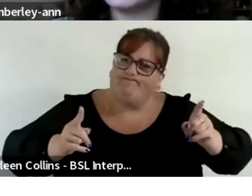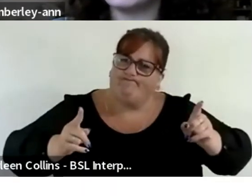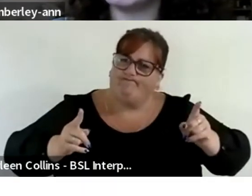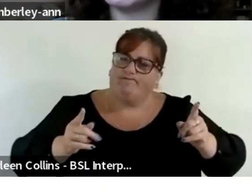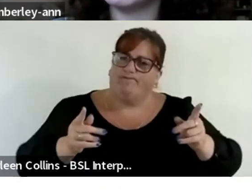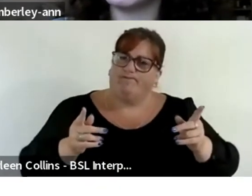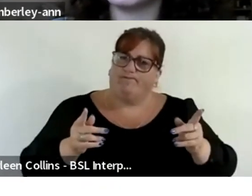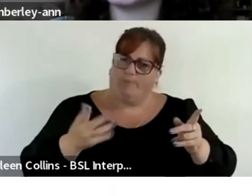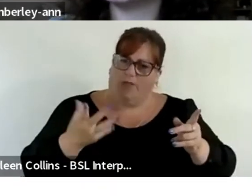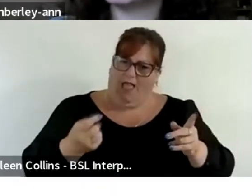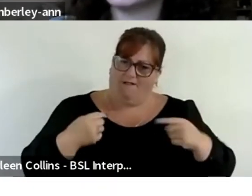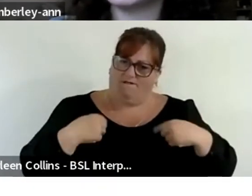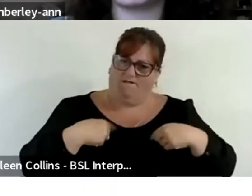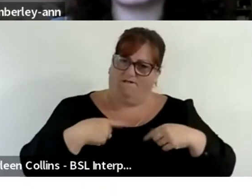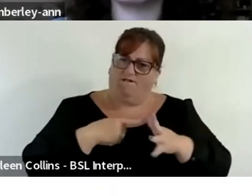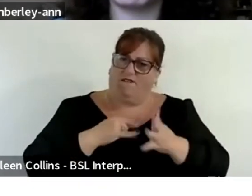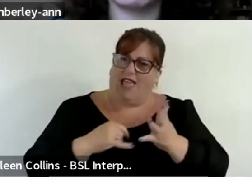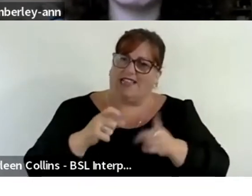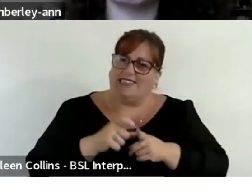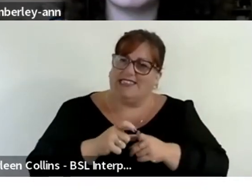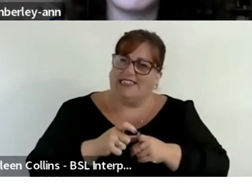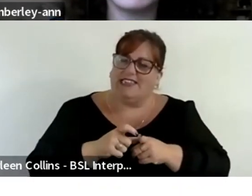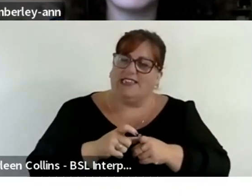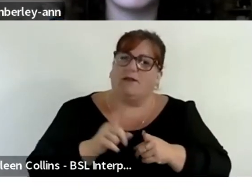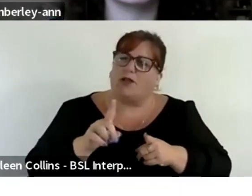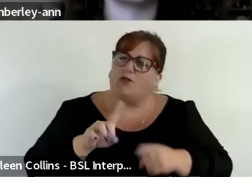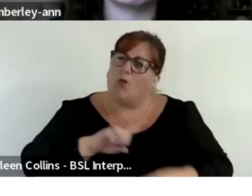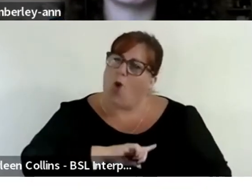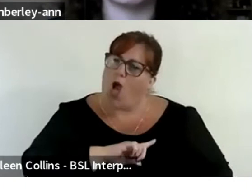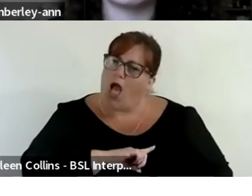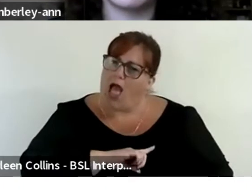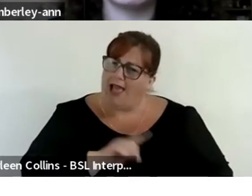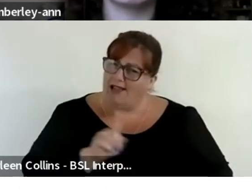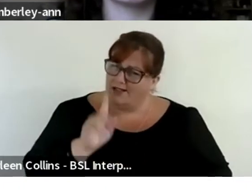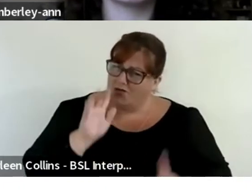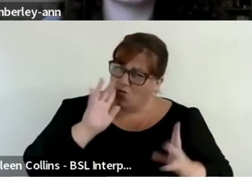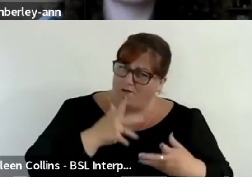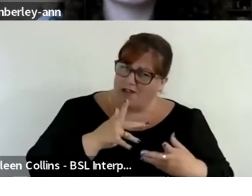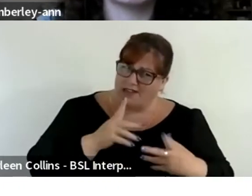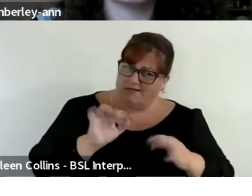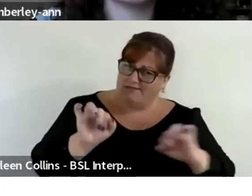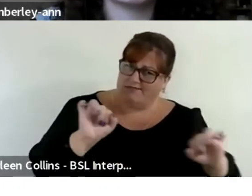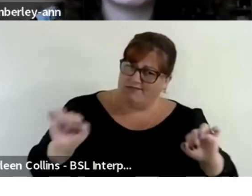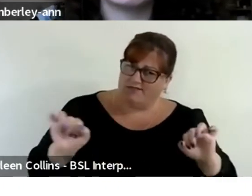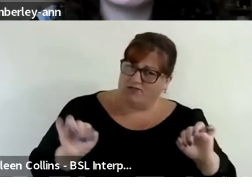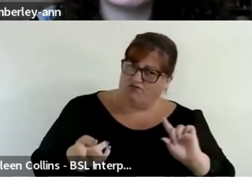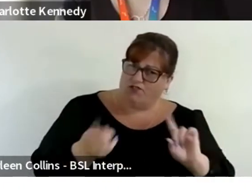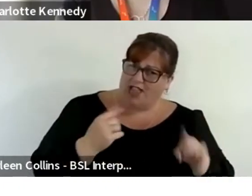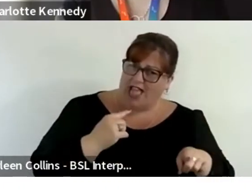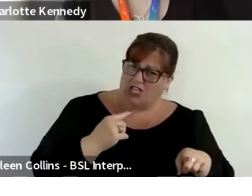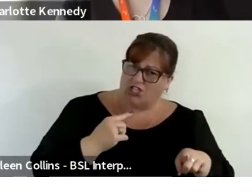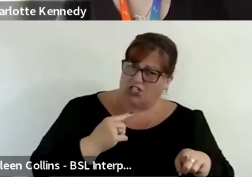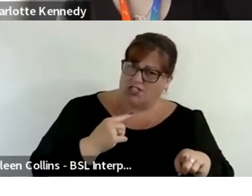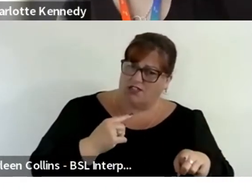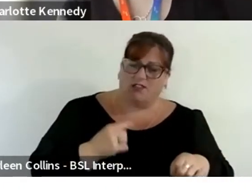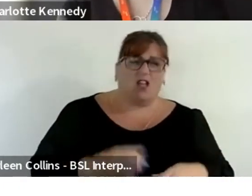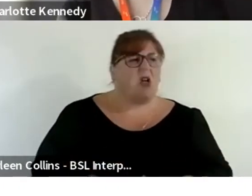Did you have any concerns perhaps about reactions or anything like that? I didn't really have any